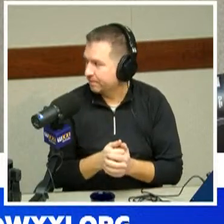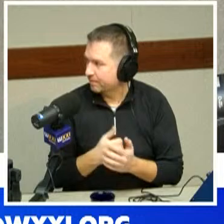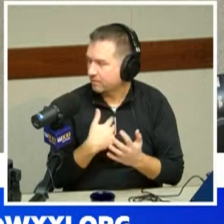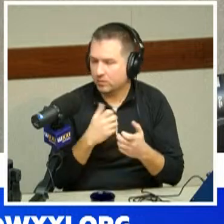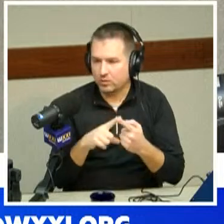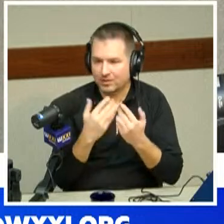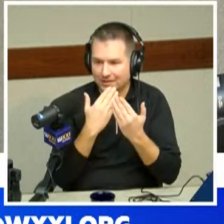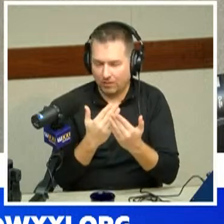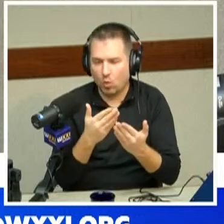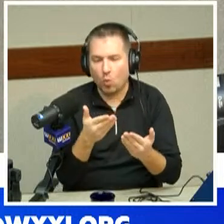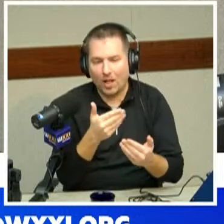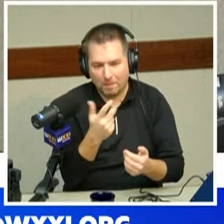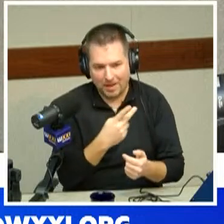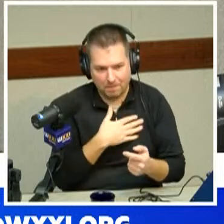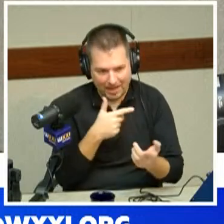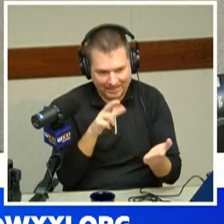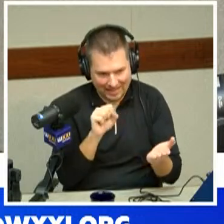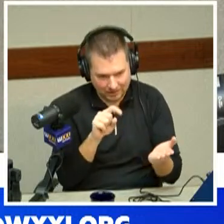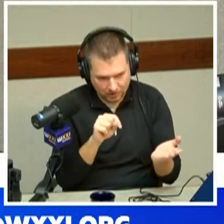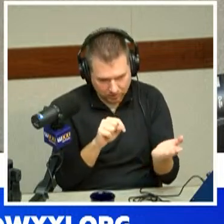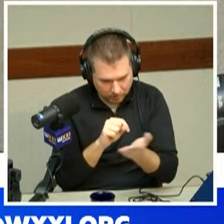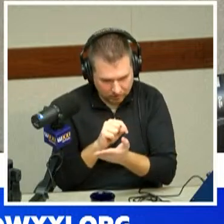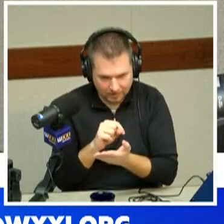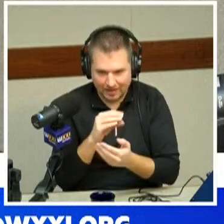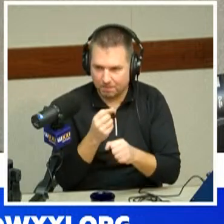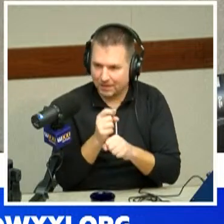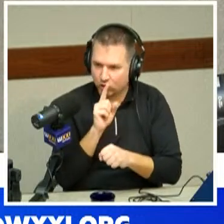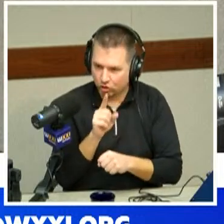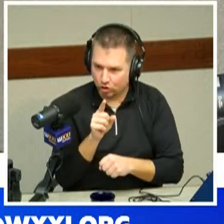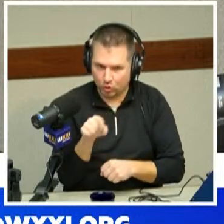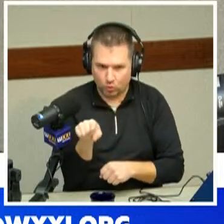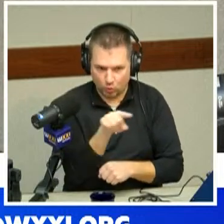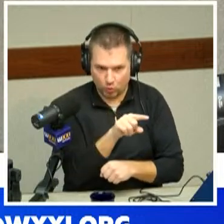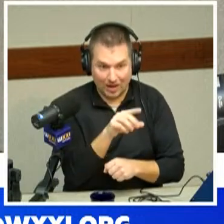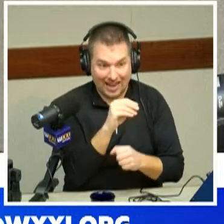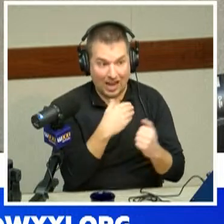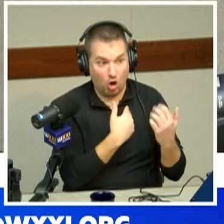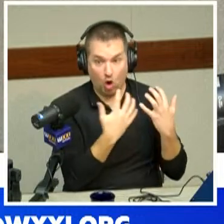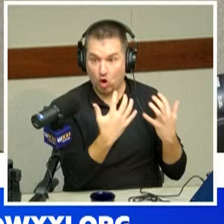thank welcome back my guests and also make sure that you our audience know you are always welcome